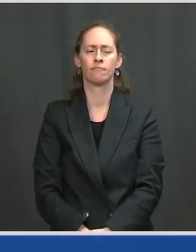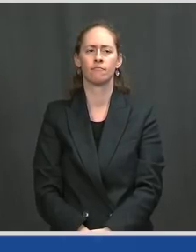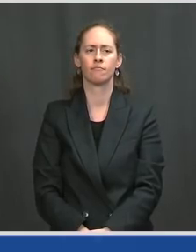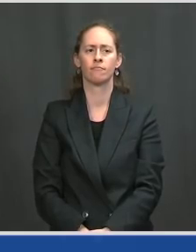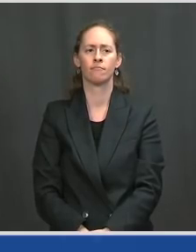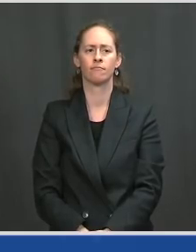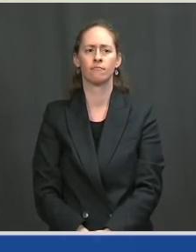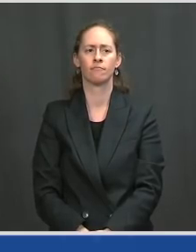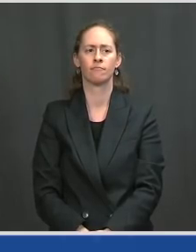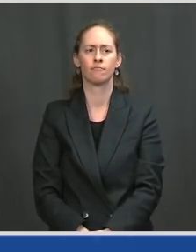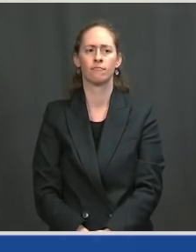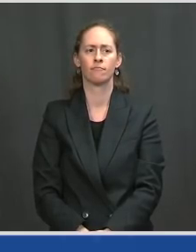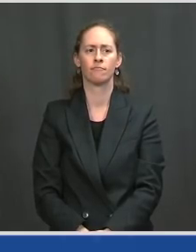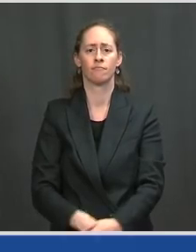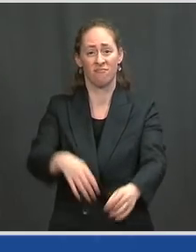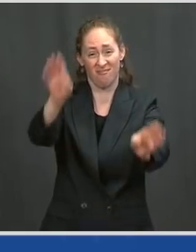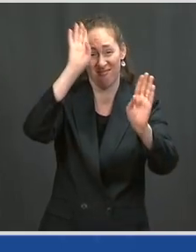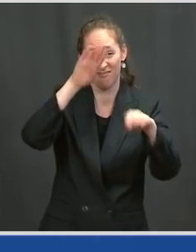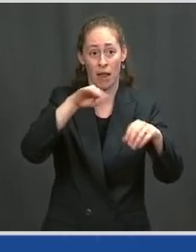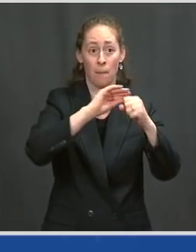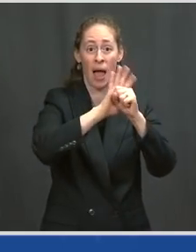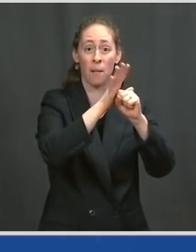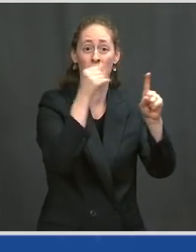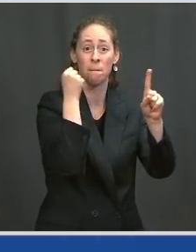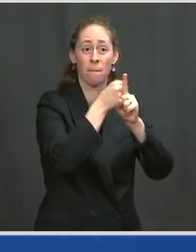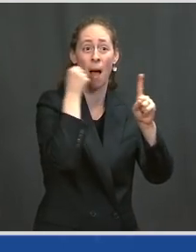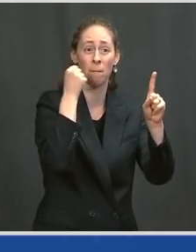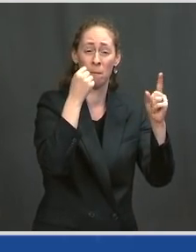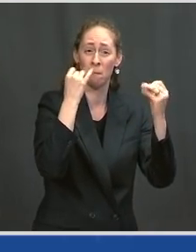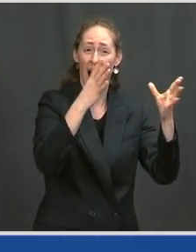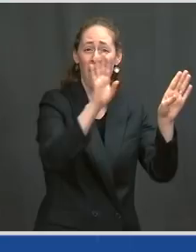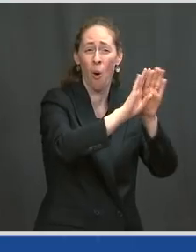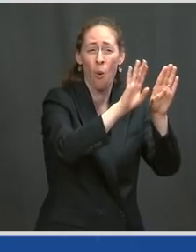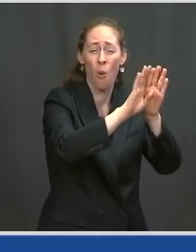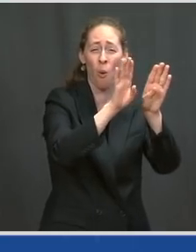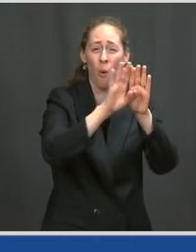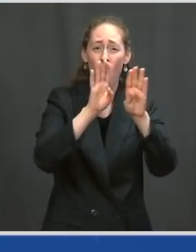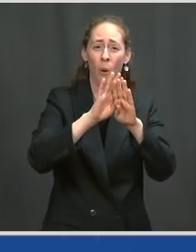because they couldn't make ends meet with fewer students and higher costs to keep them safe.